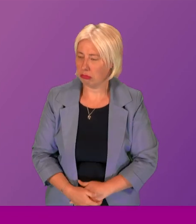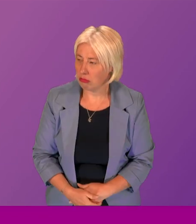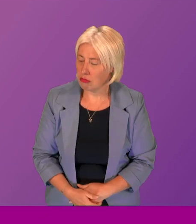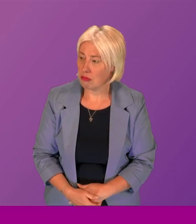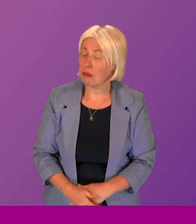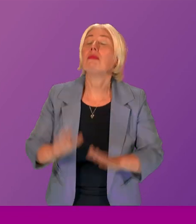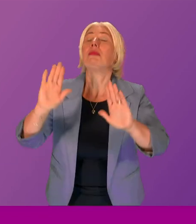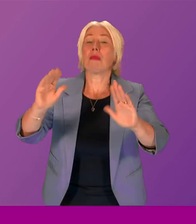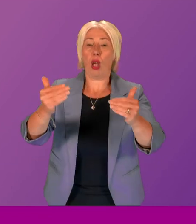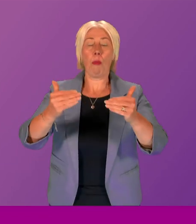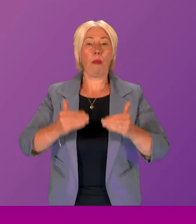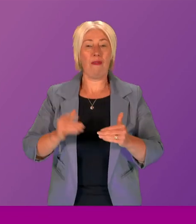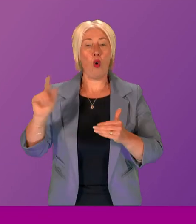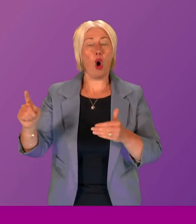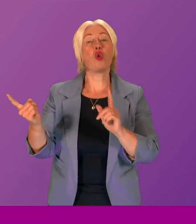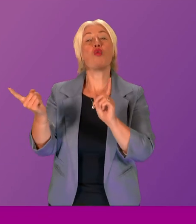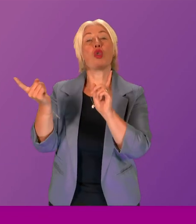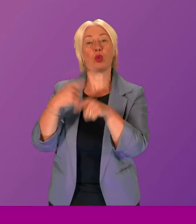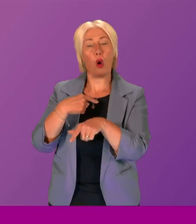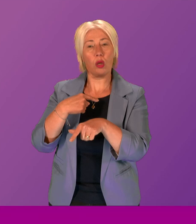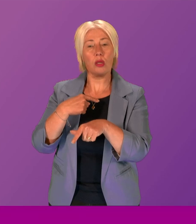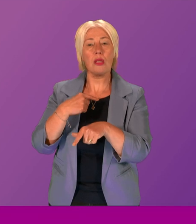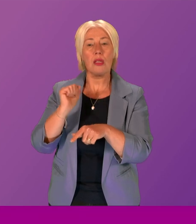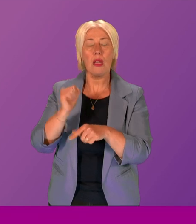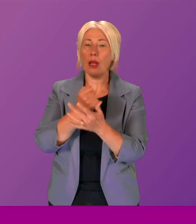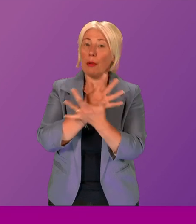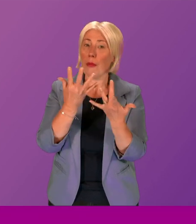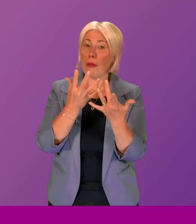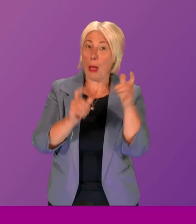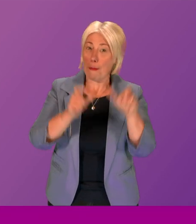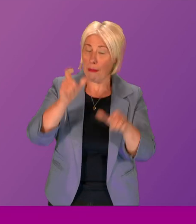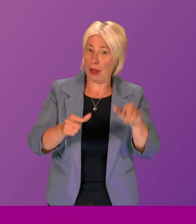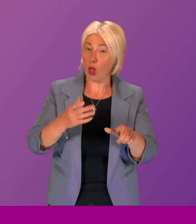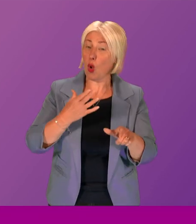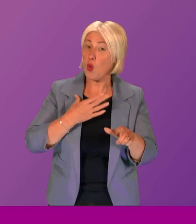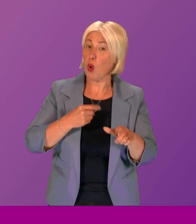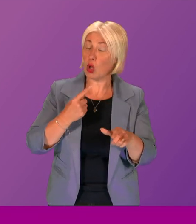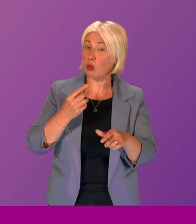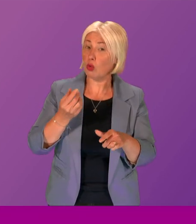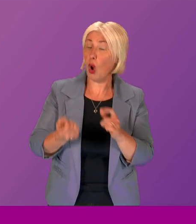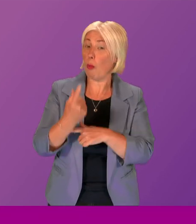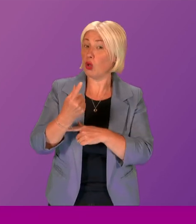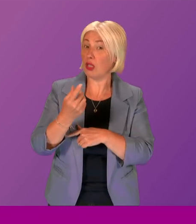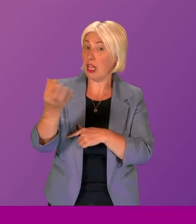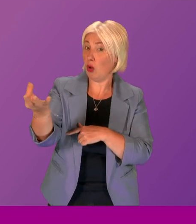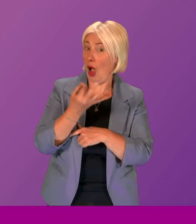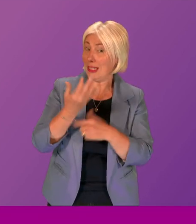Before we move to Mr Ross’s next question, I advise the chamber that many members would like the opportunity to put questions to the First Minister today,